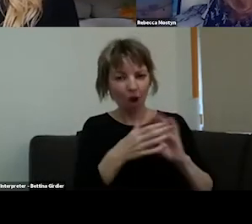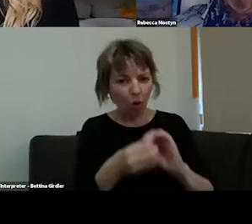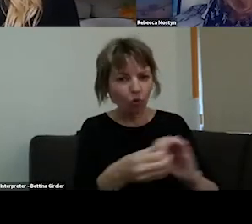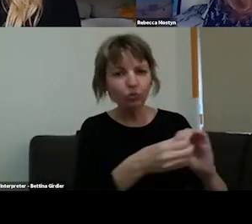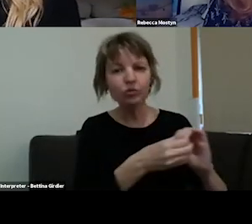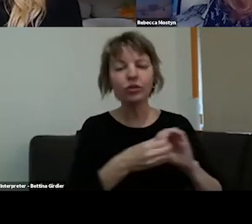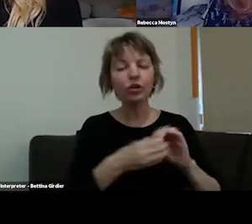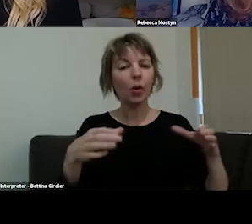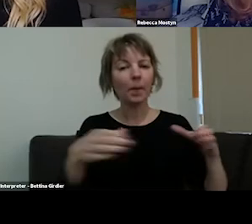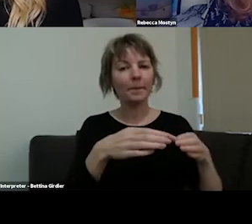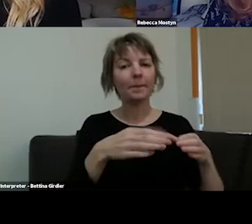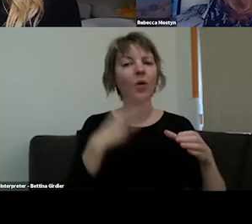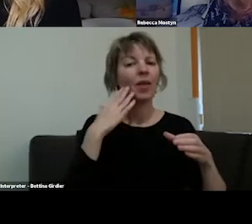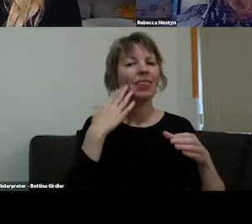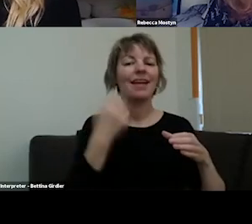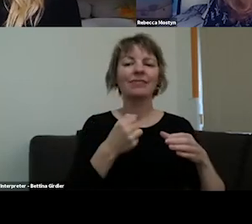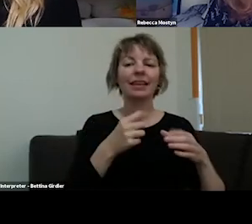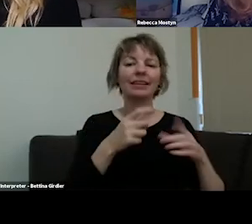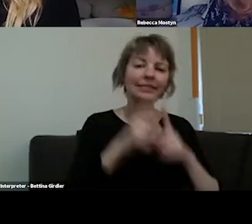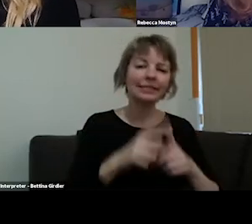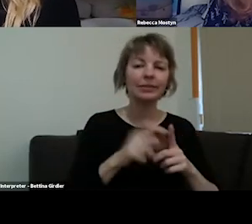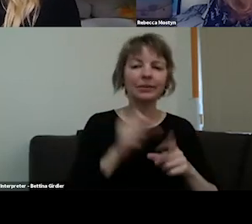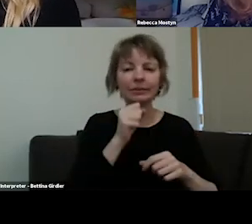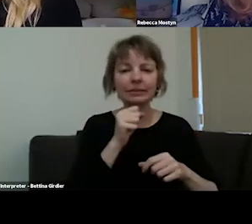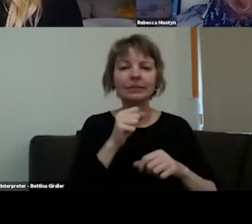is a core facilitator for the program, the benefit of having the male